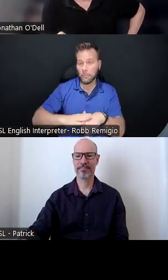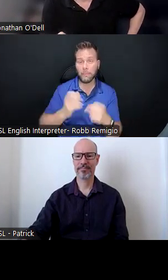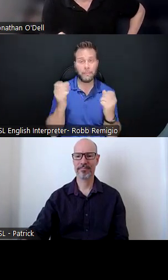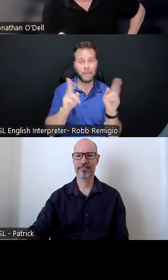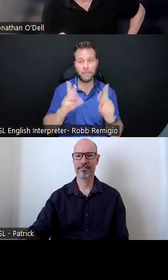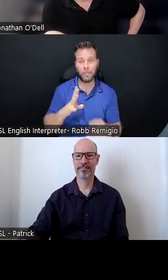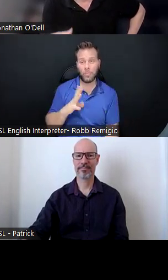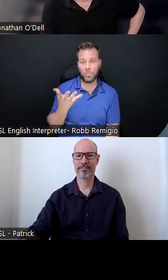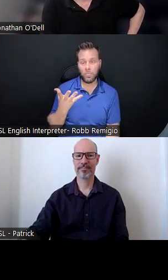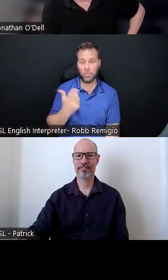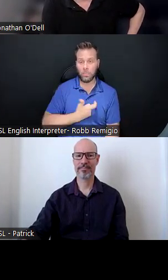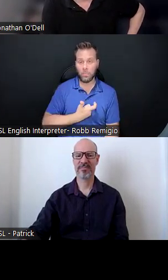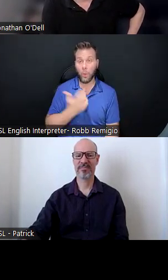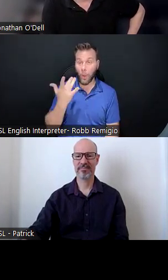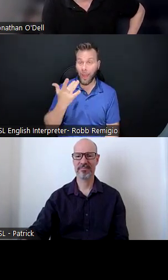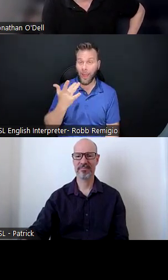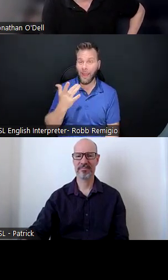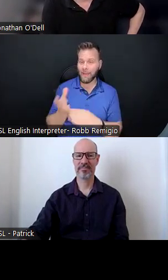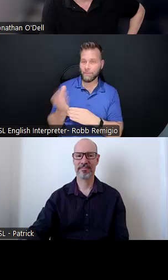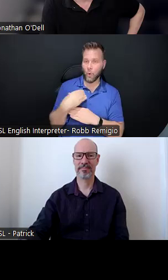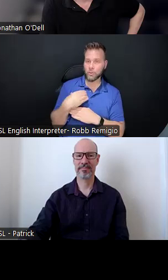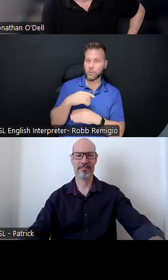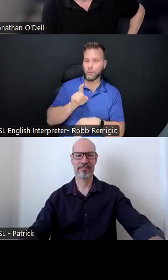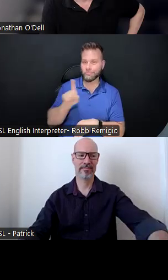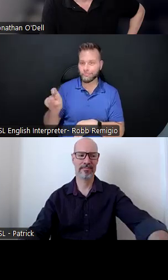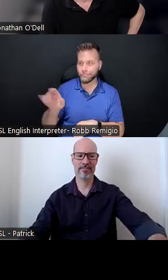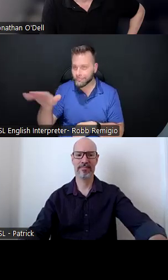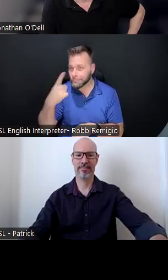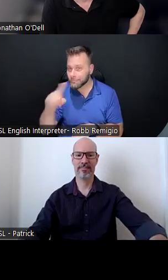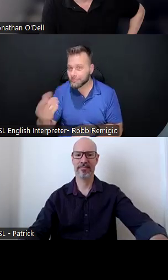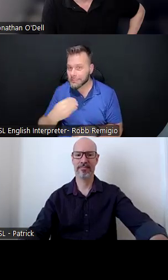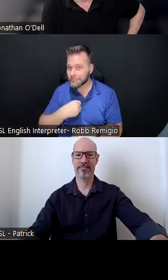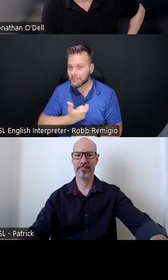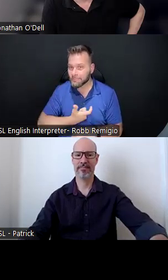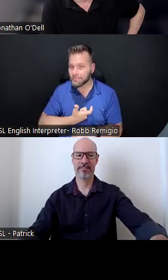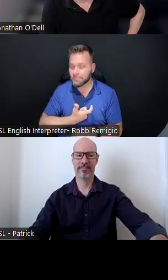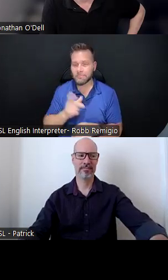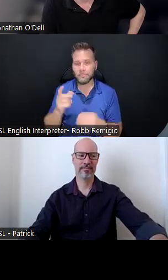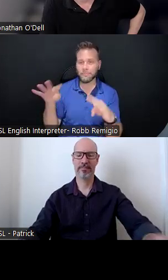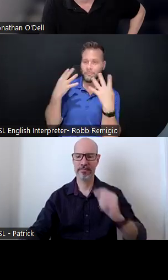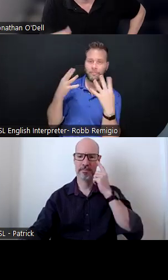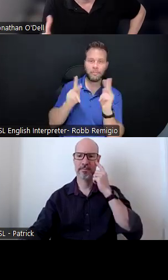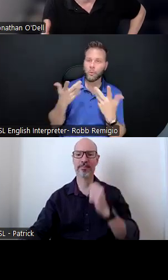Many people do not like the systems because it forces you to come up and ask for a receiver and many people don't want to be